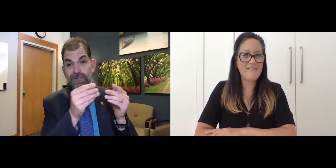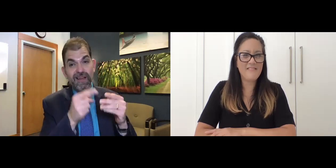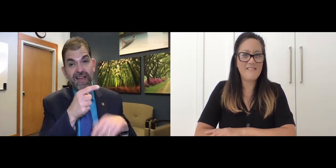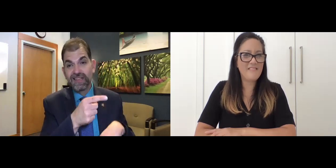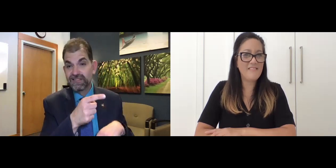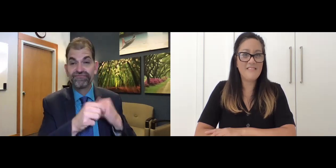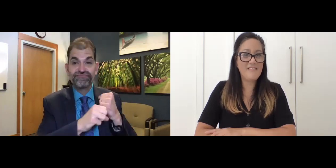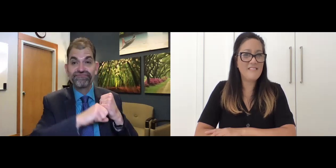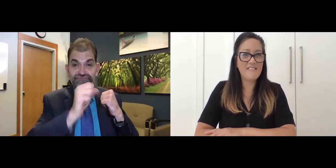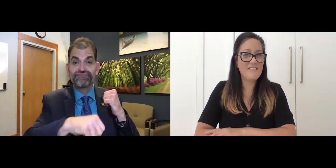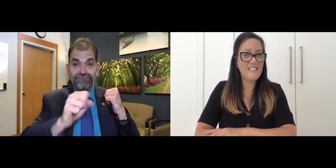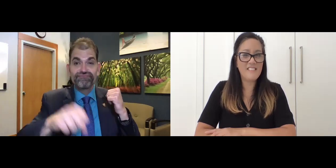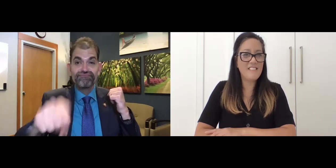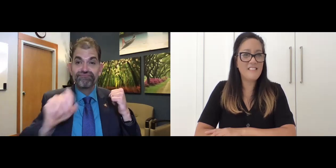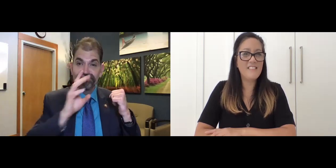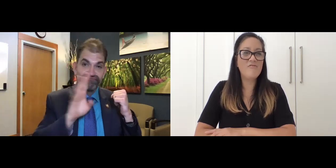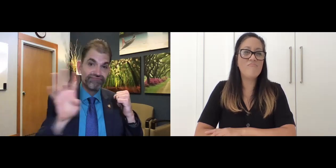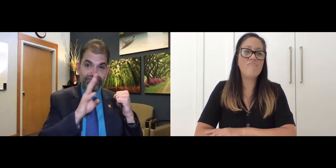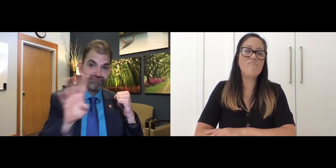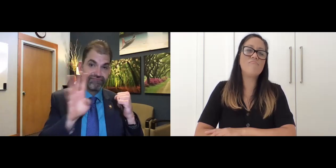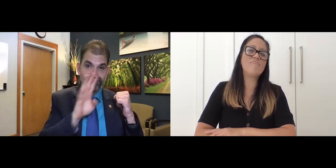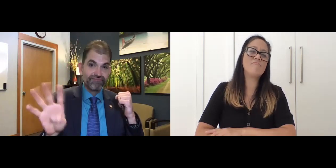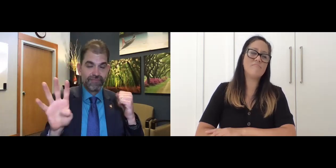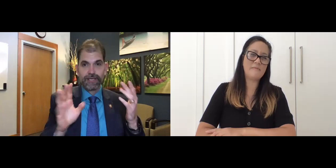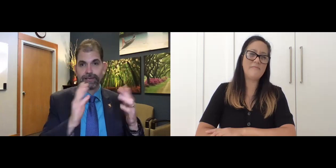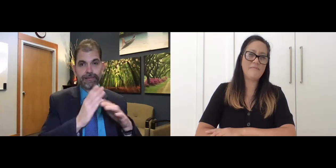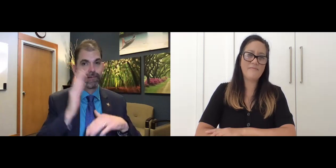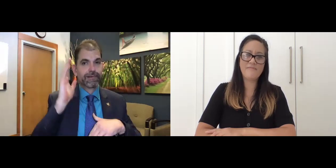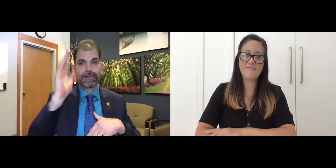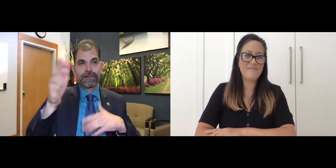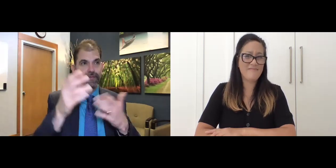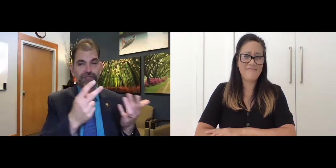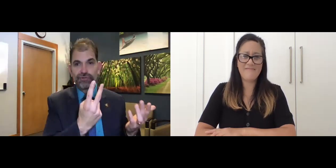her losing time with the animal and her being trained would mean her losing time